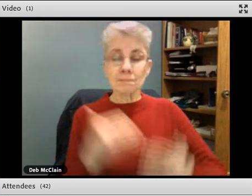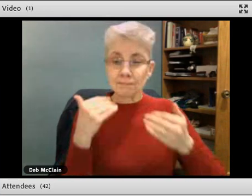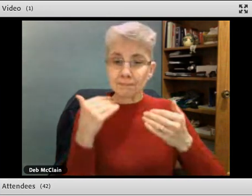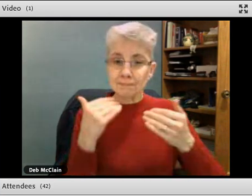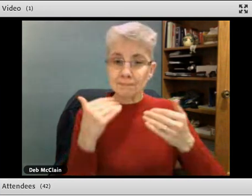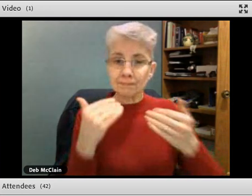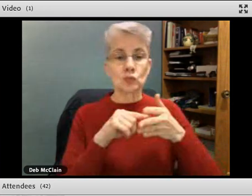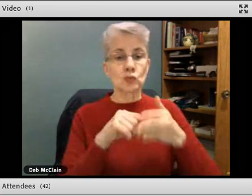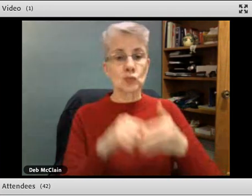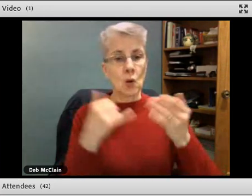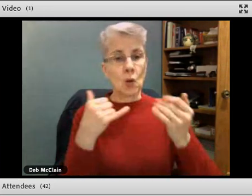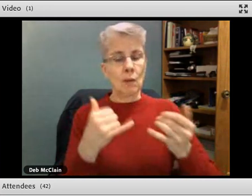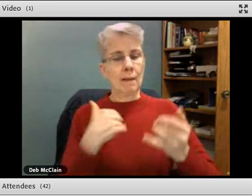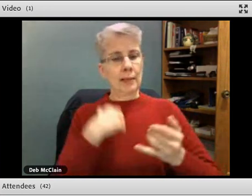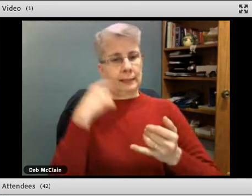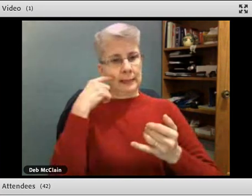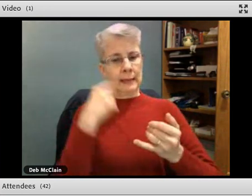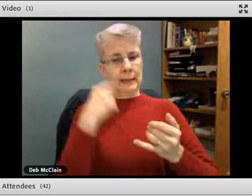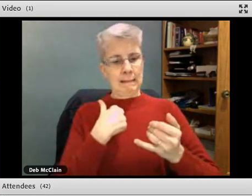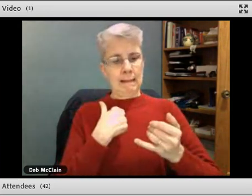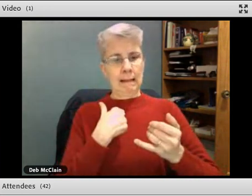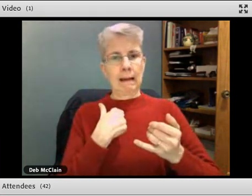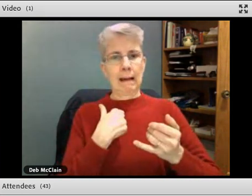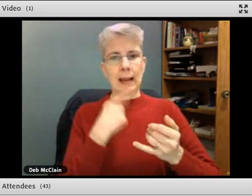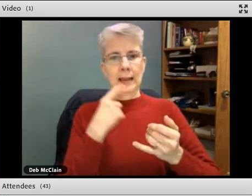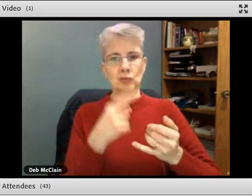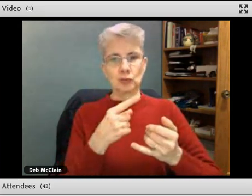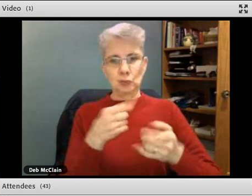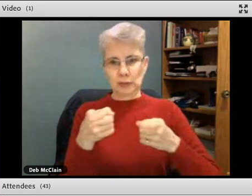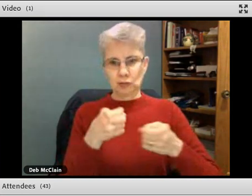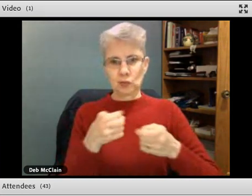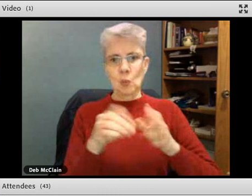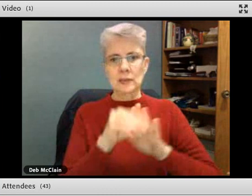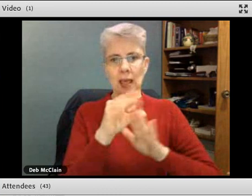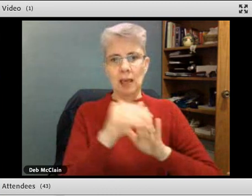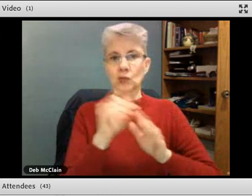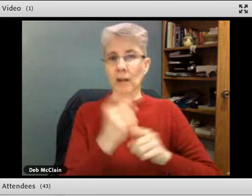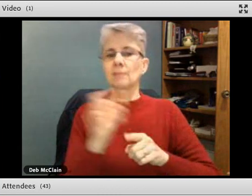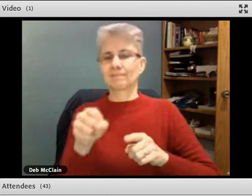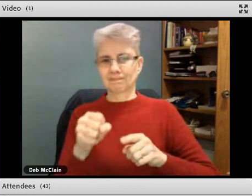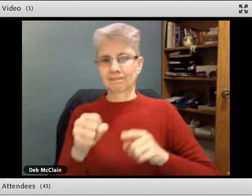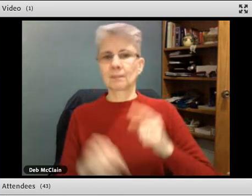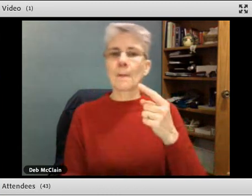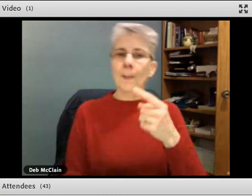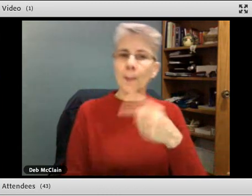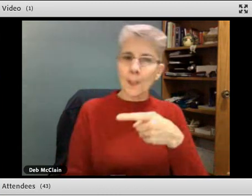and I think I do drive the slides, don't I? Yeah. Okay. What is MARC?